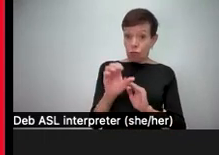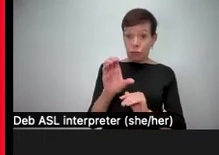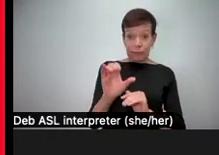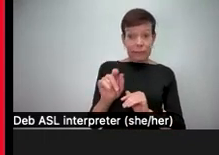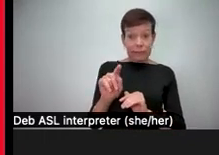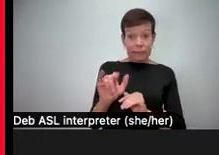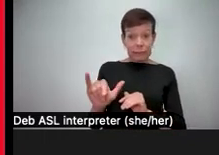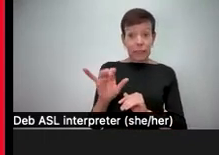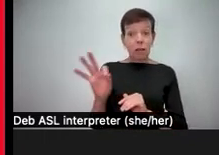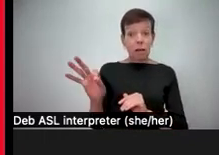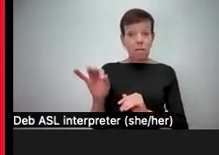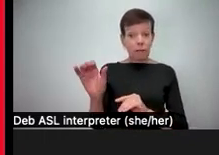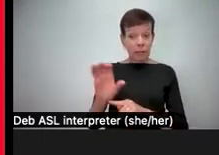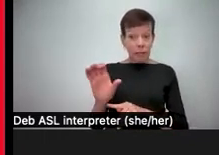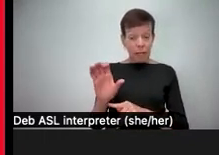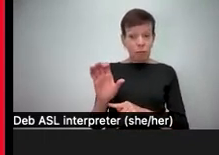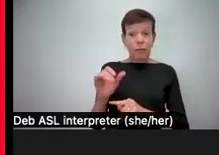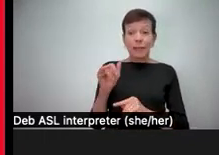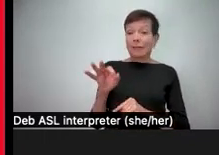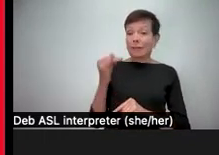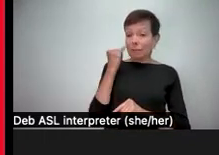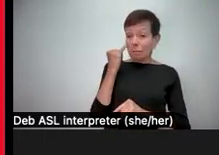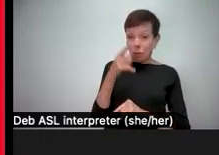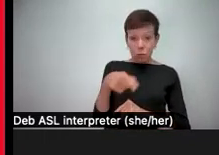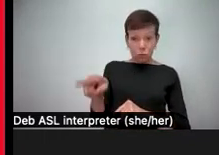a community organization or a community association, they need to work with their